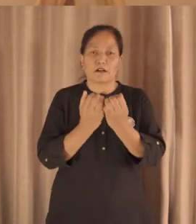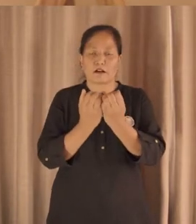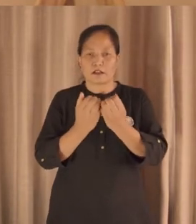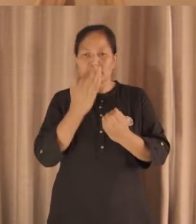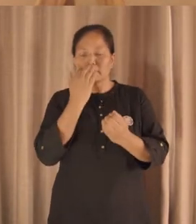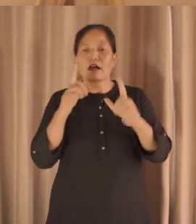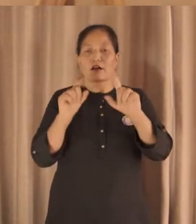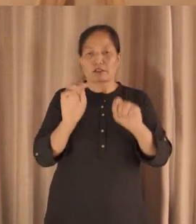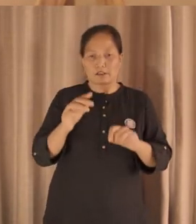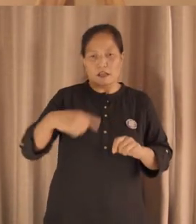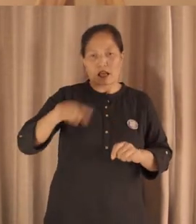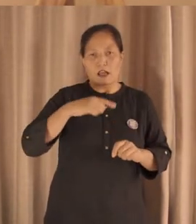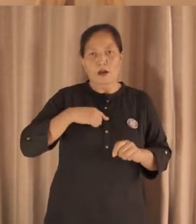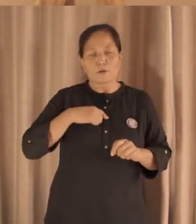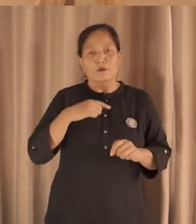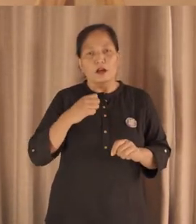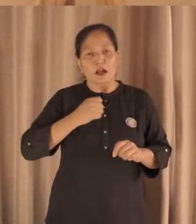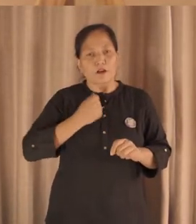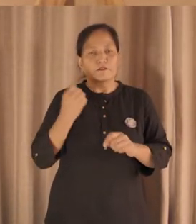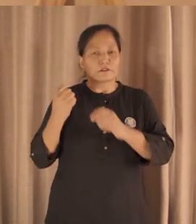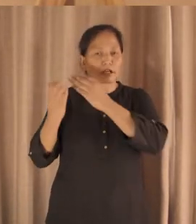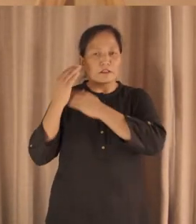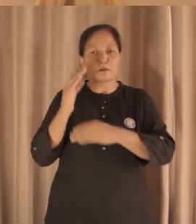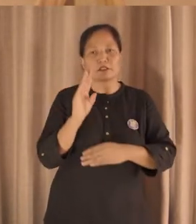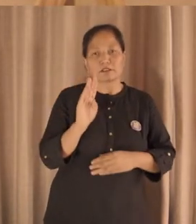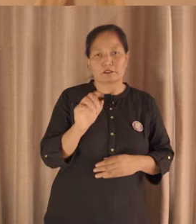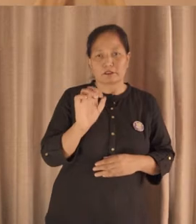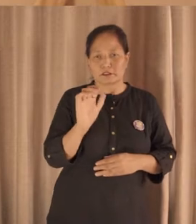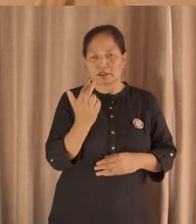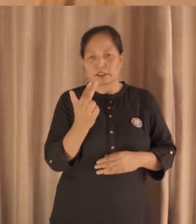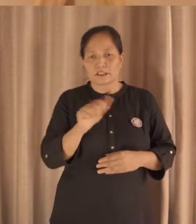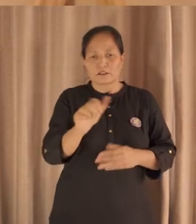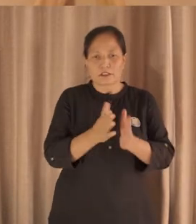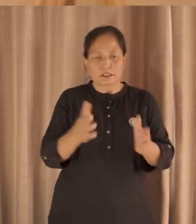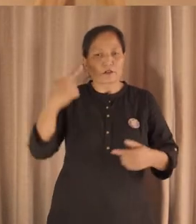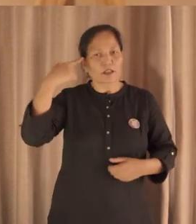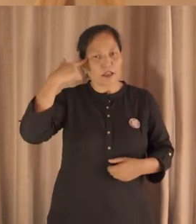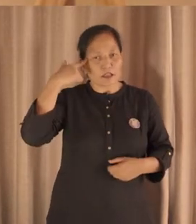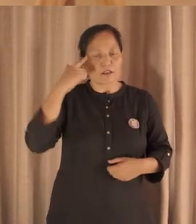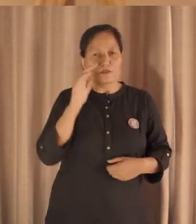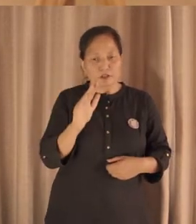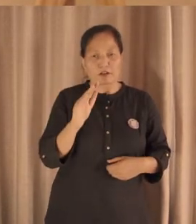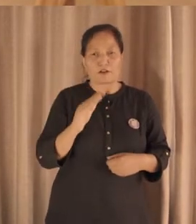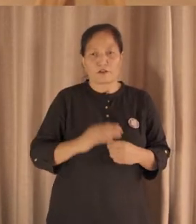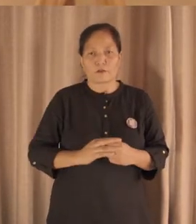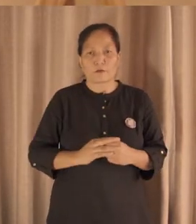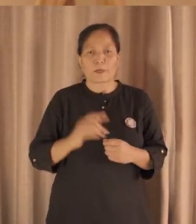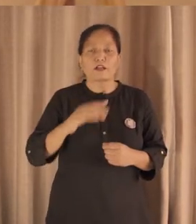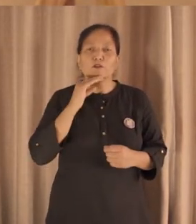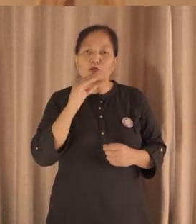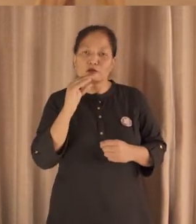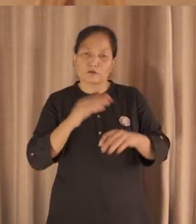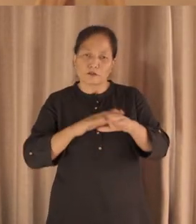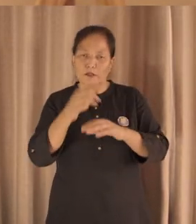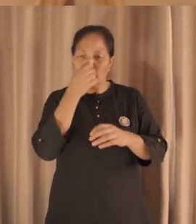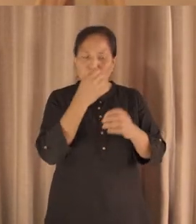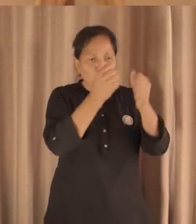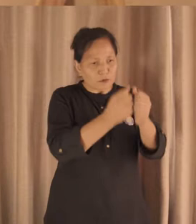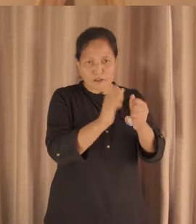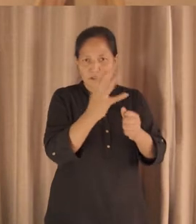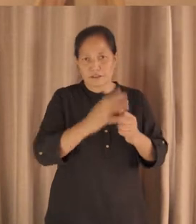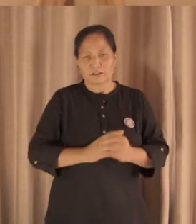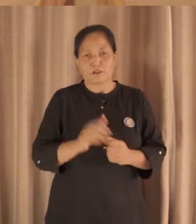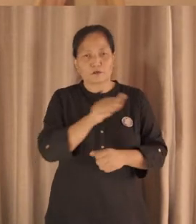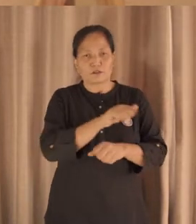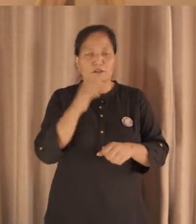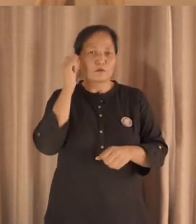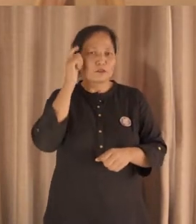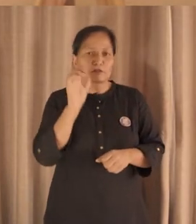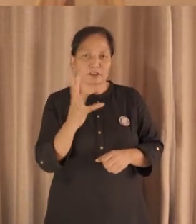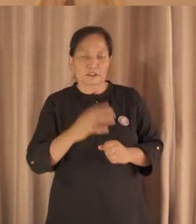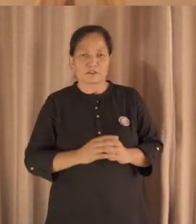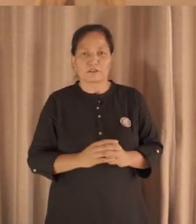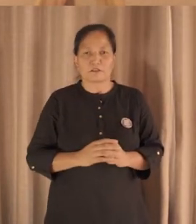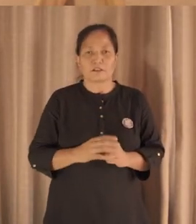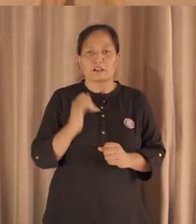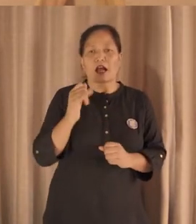So where does the indigenous knowledge lie? It is connected with the ecology, territory,